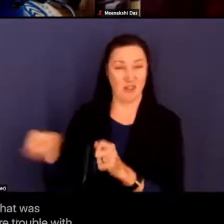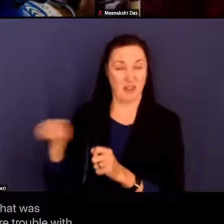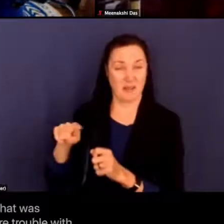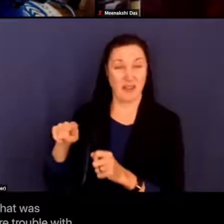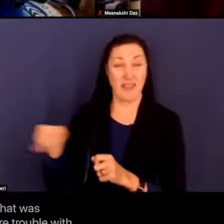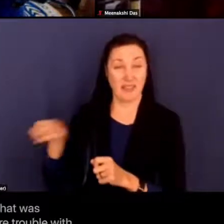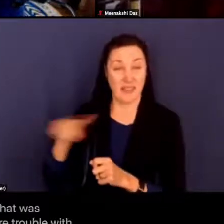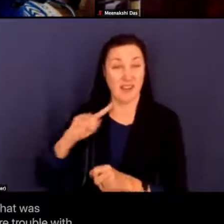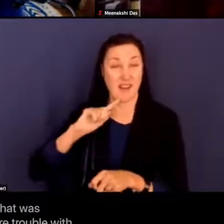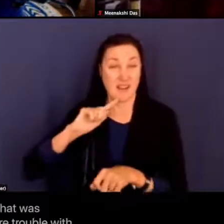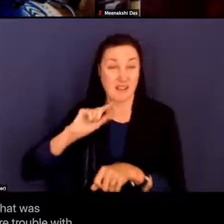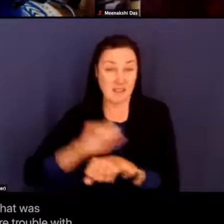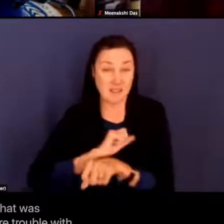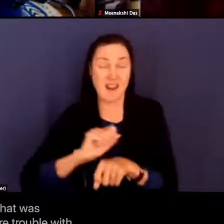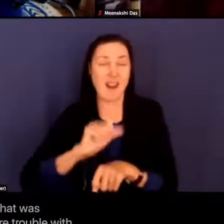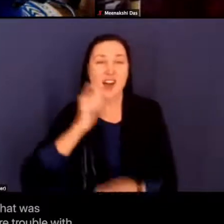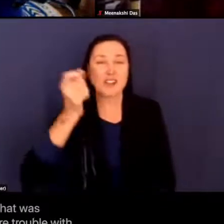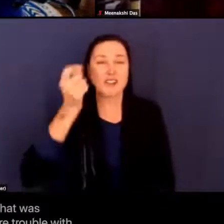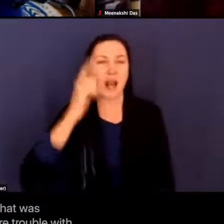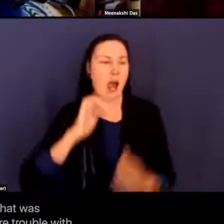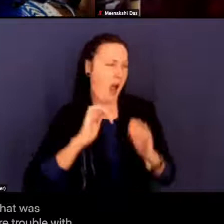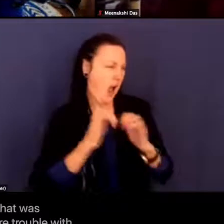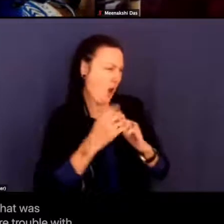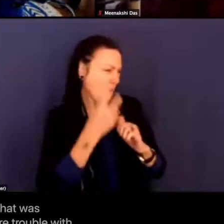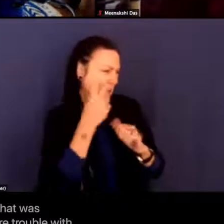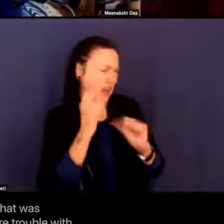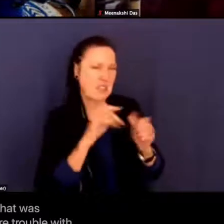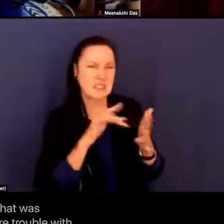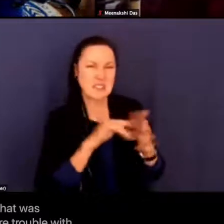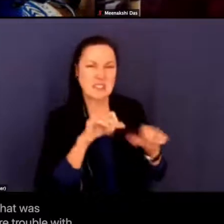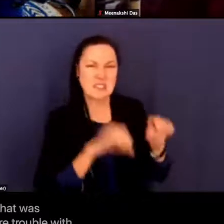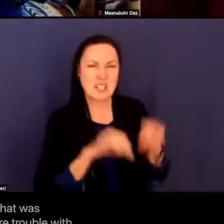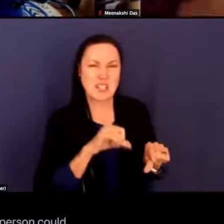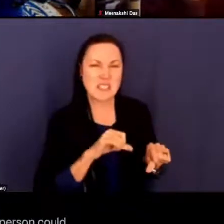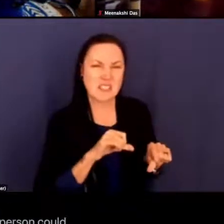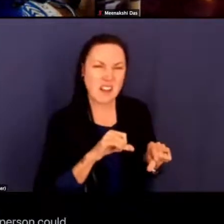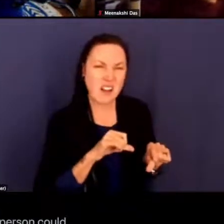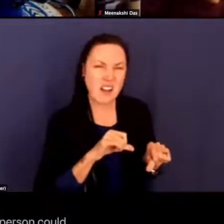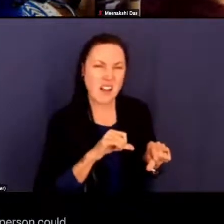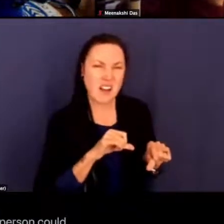and a couple people in that office, one in particular made several remarks that were